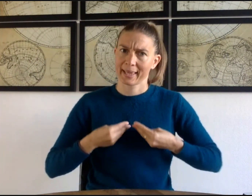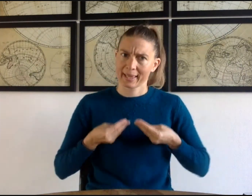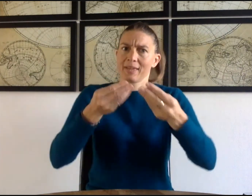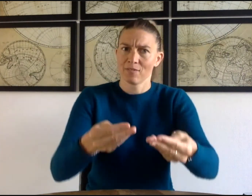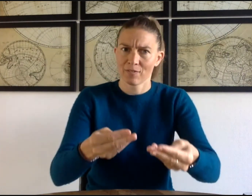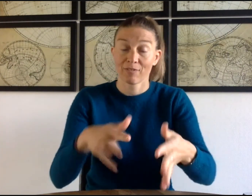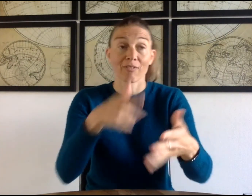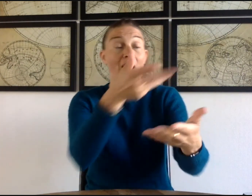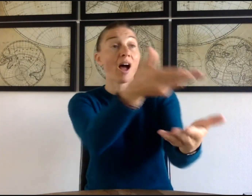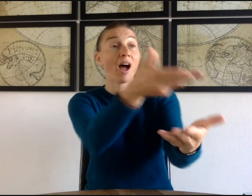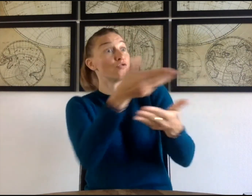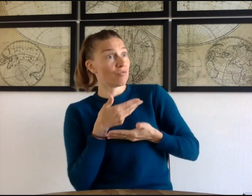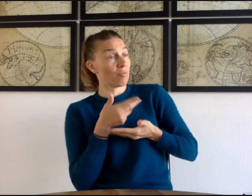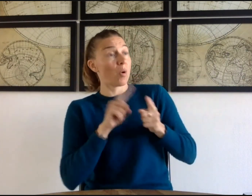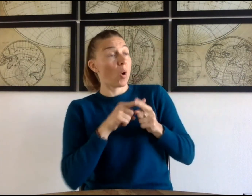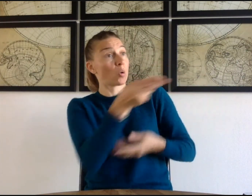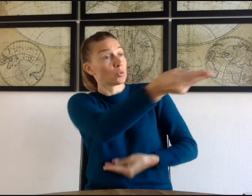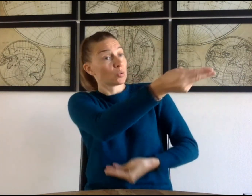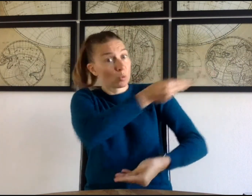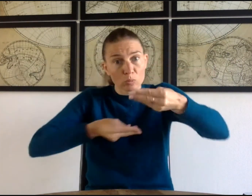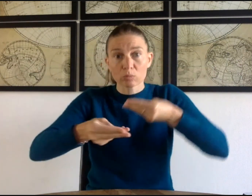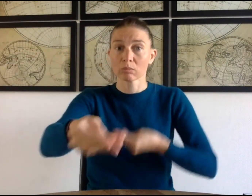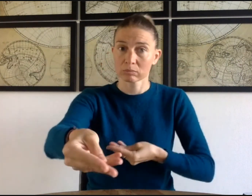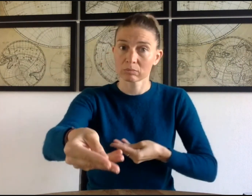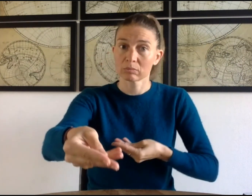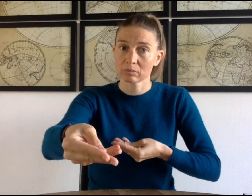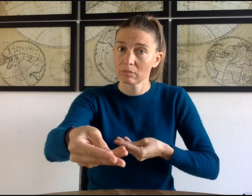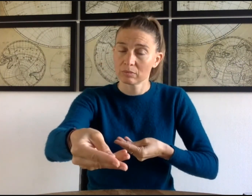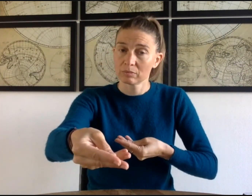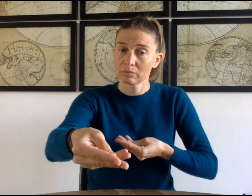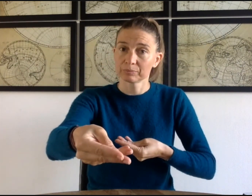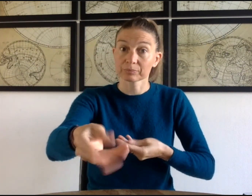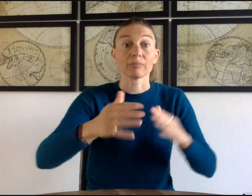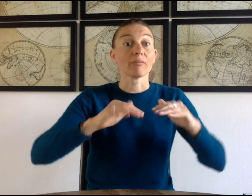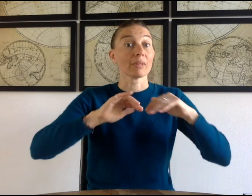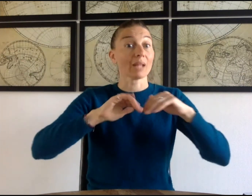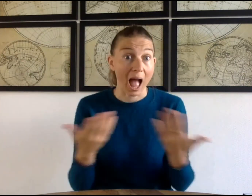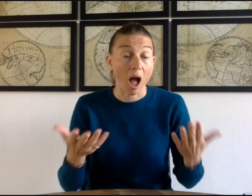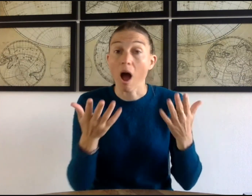And we want to do this via volunteering, for example.